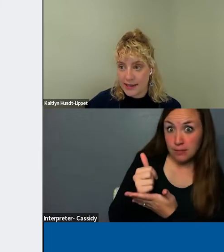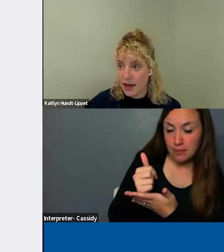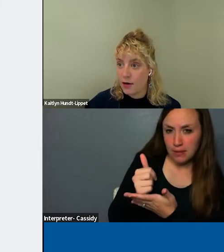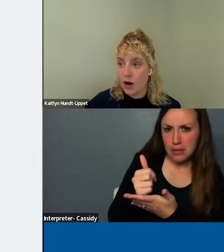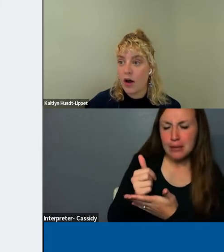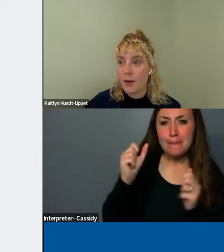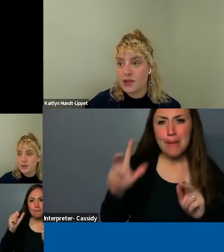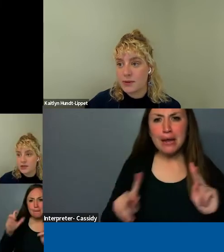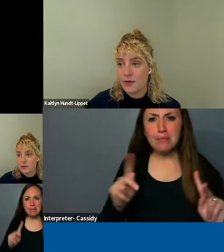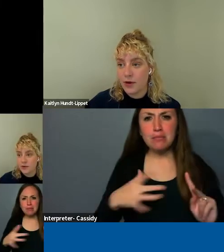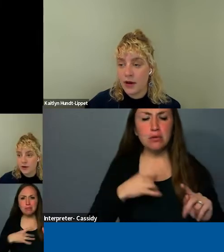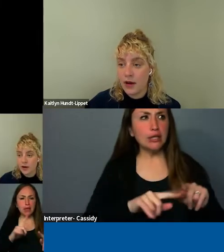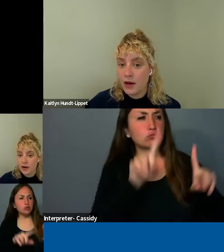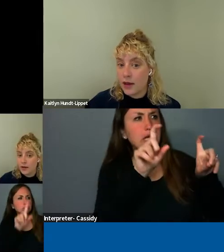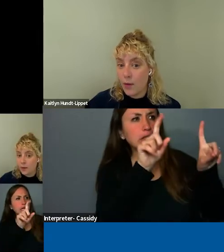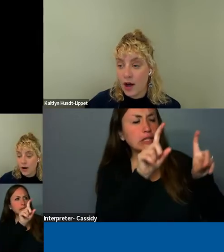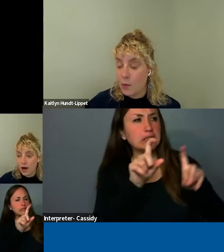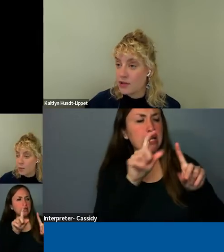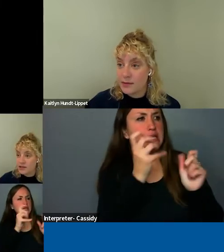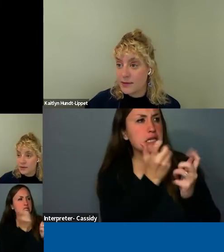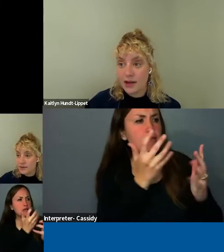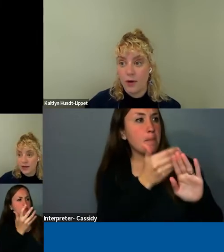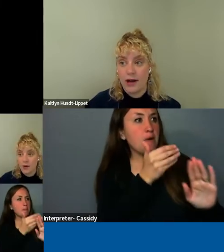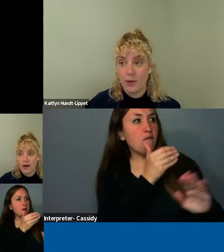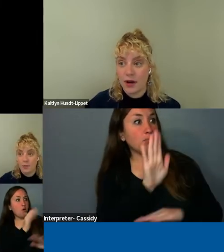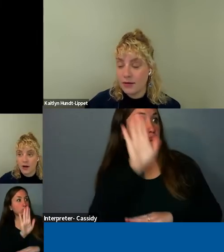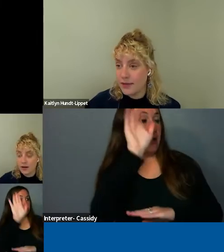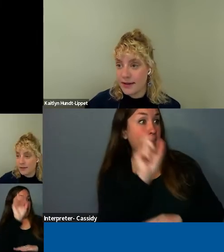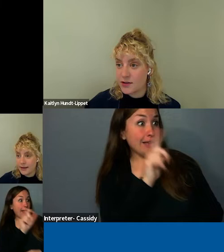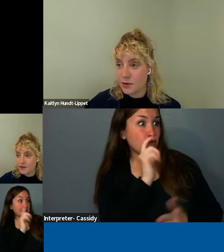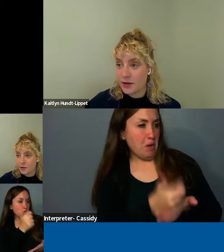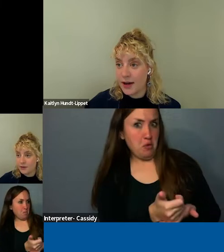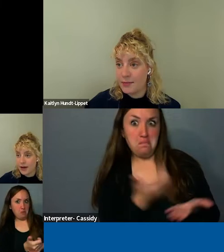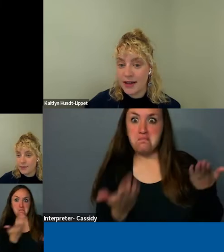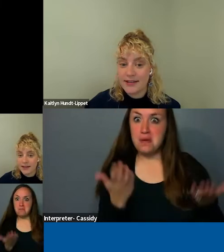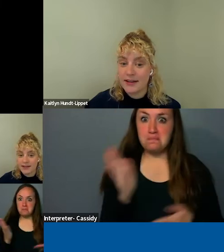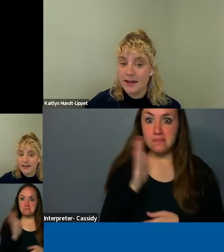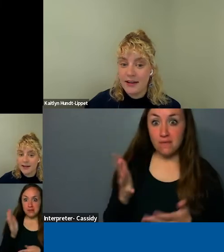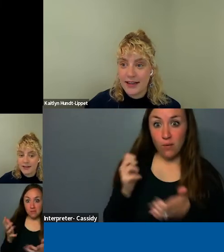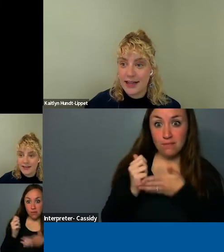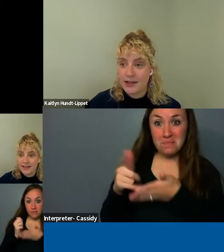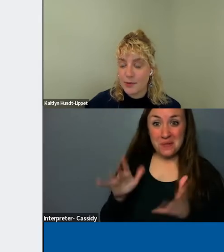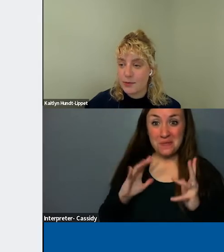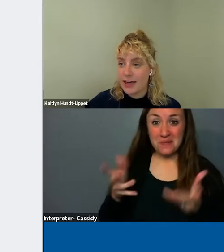and test out all options before they want help, or sometimes they don't want help at all, and that's totally fine, because that's how someone